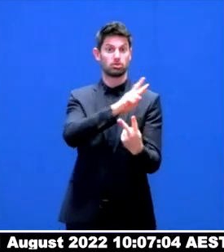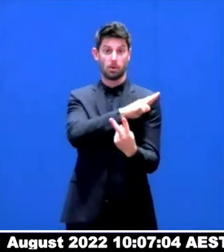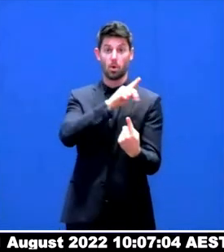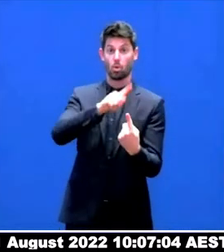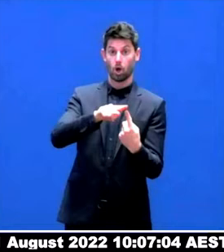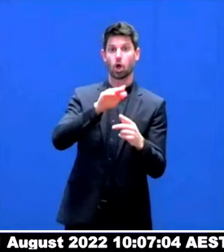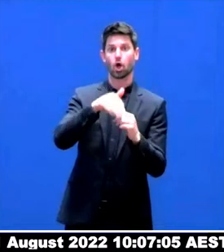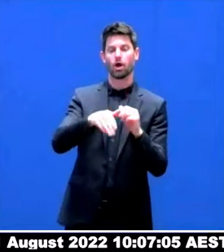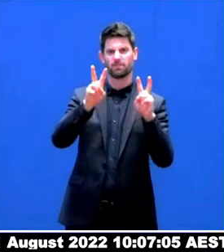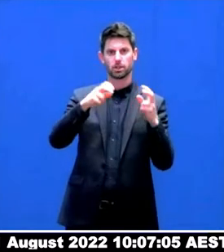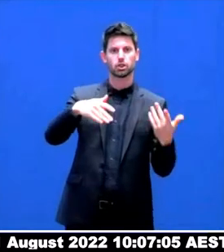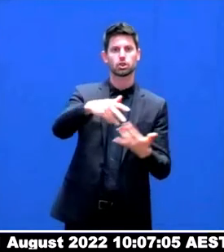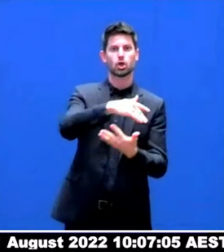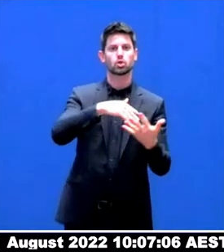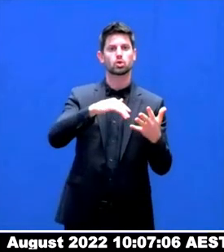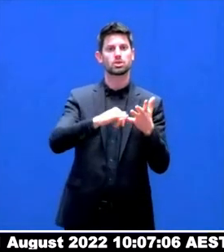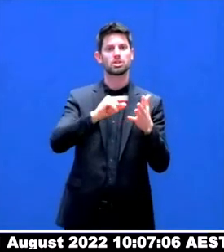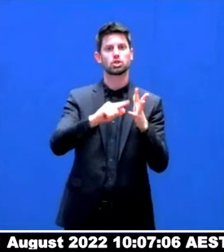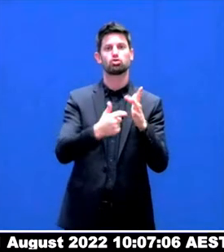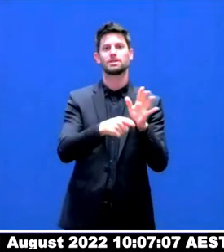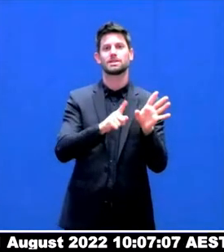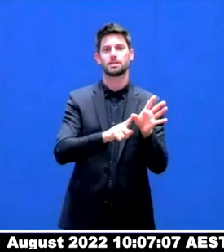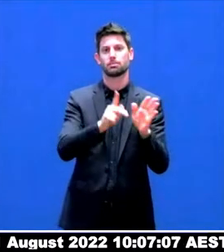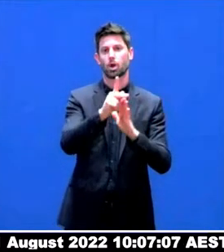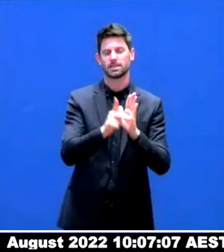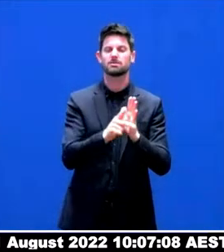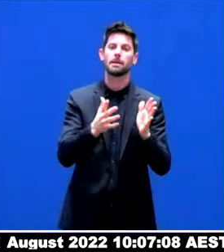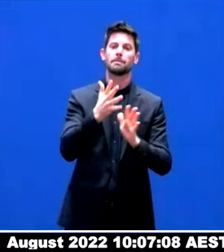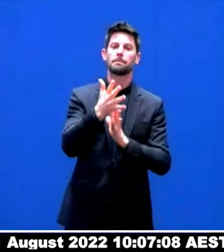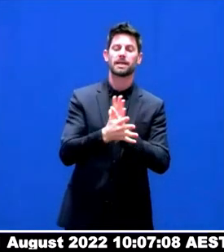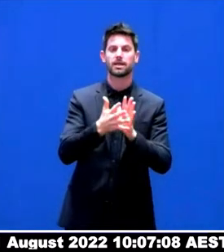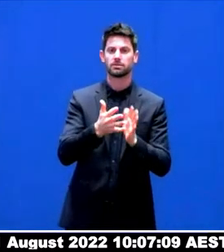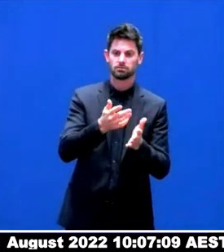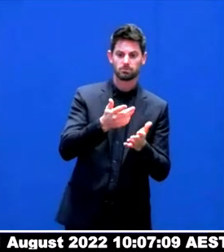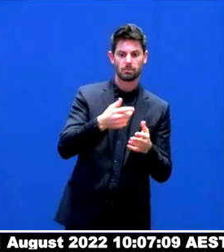social security policy generally - so, advice about the facet of payments the